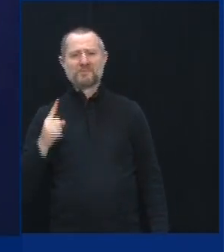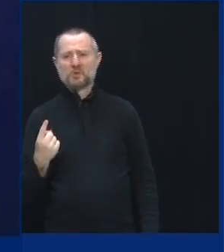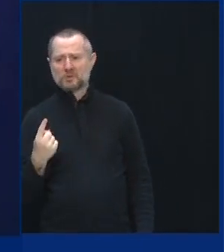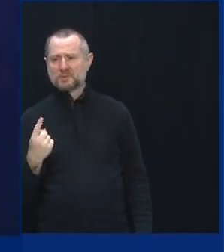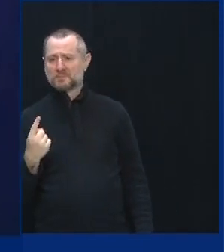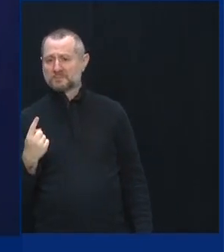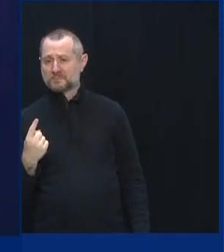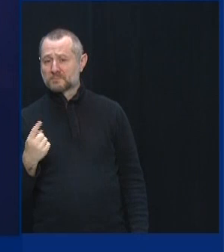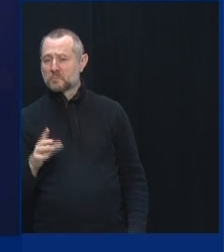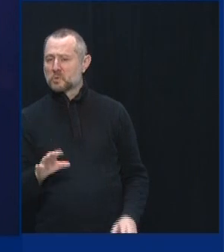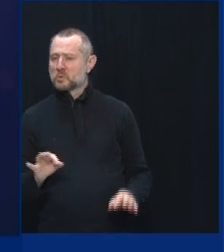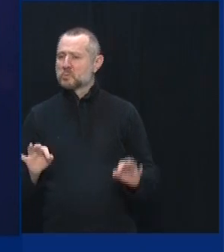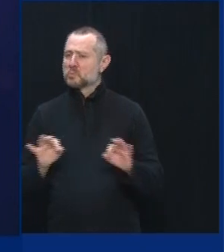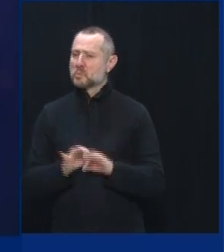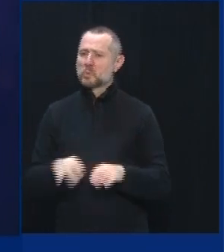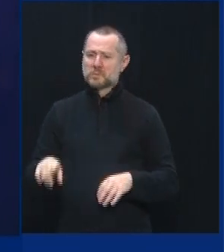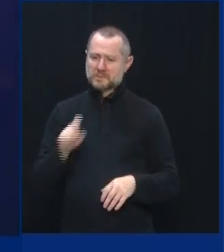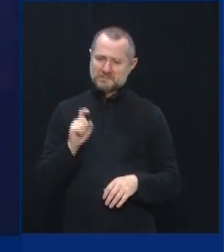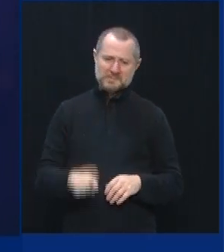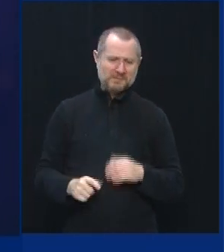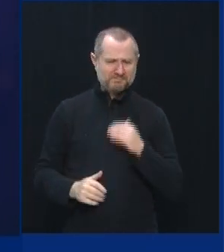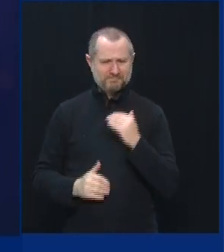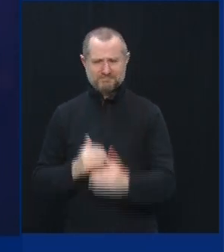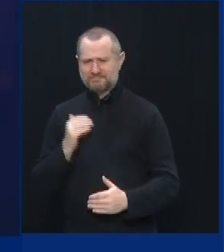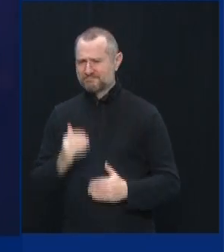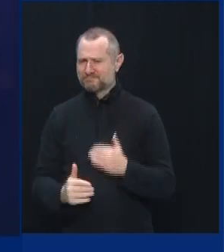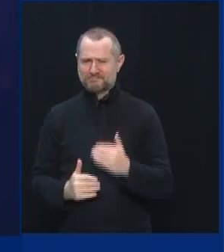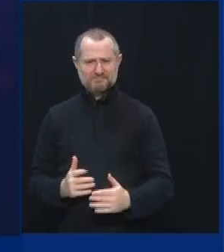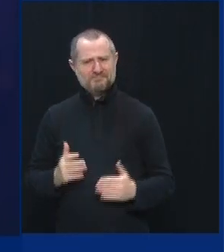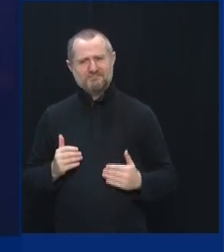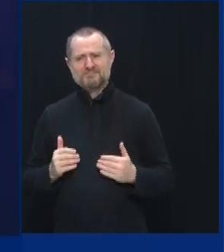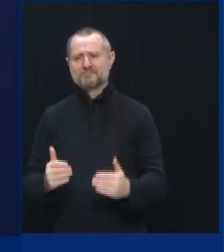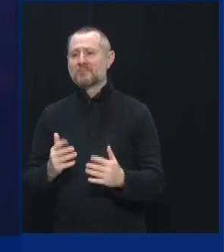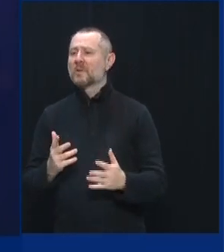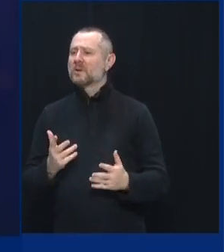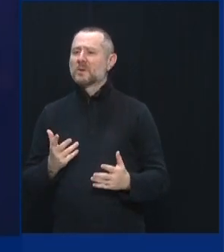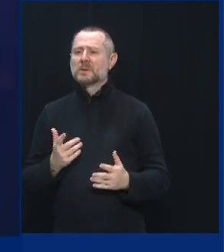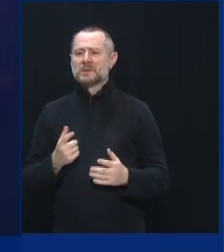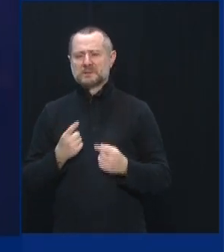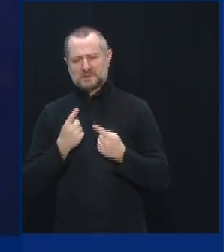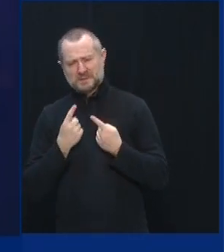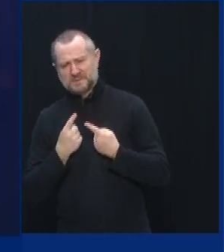LOCAL EFFORTS ON PUBLIC SAFETY COLLABORATIVE. THEY HAVE TO HAVE A PLAN PASSED BY APRIL 1.